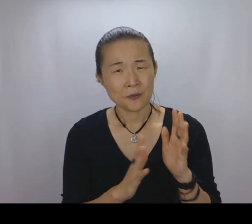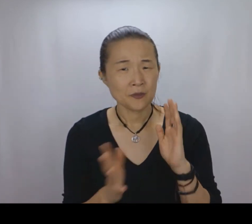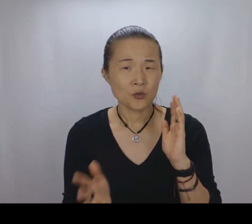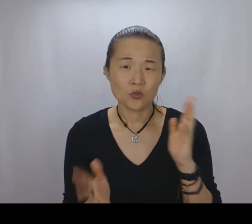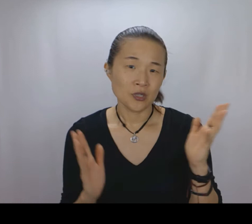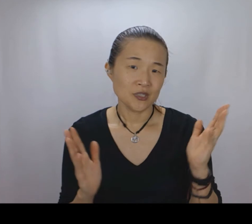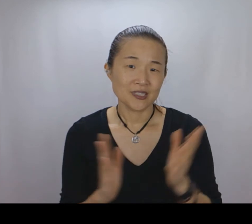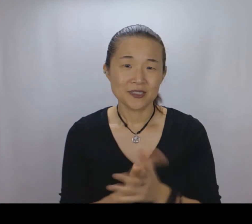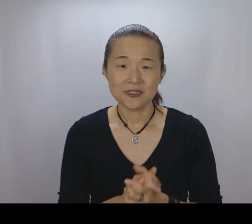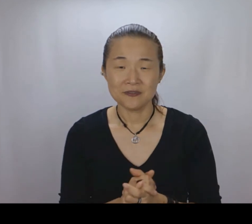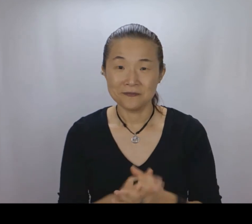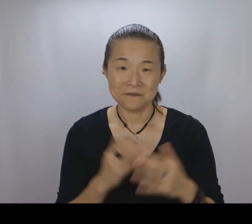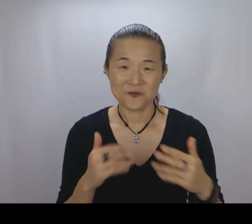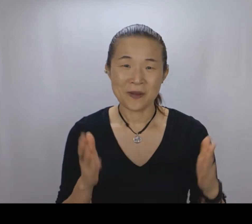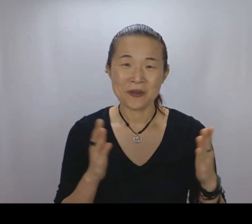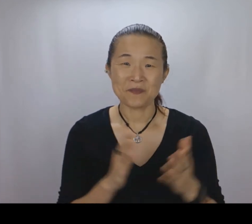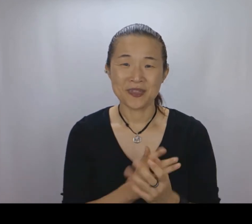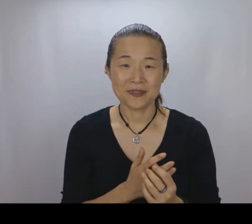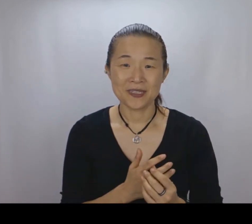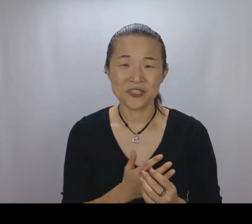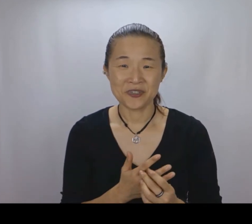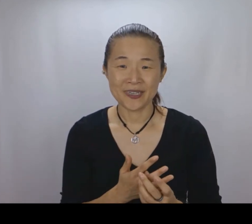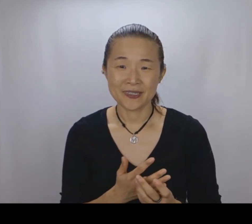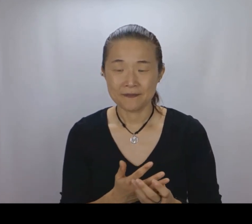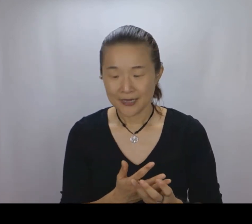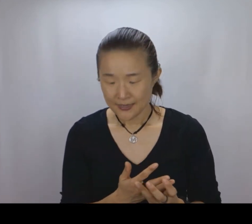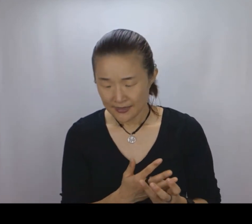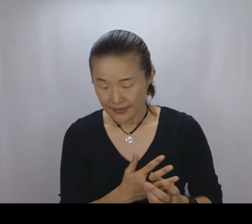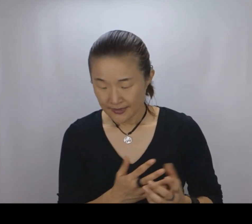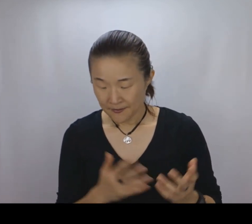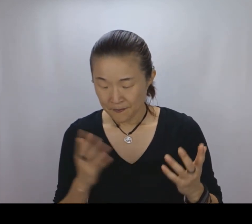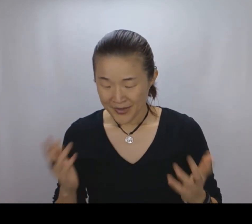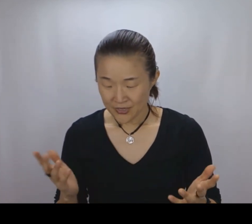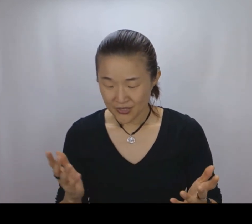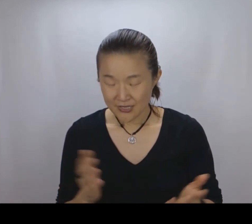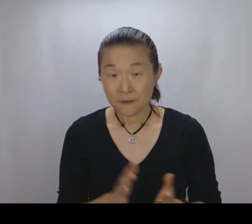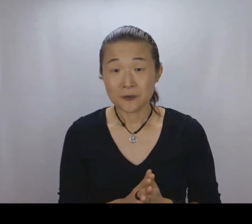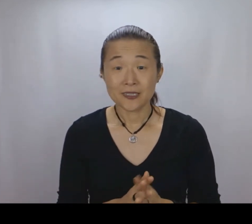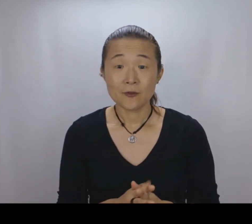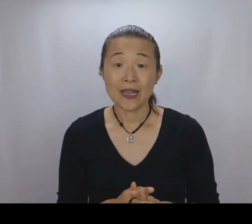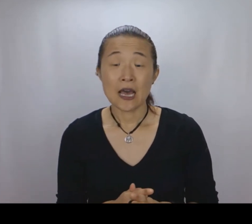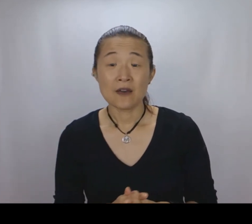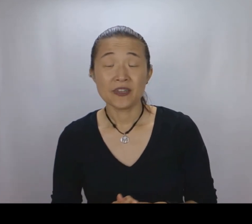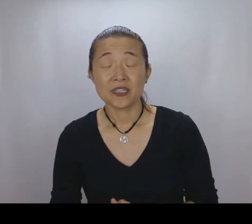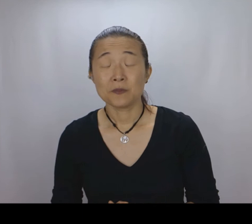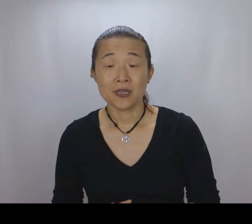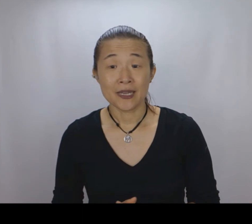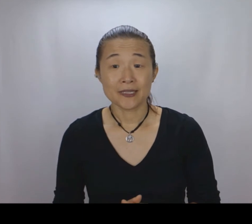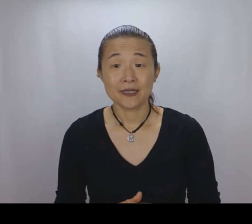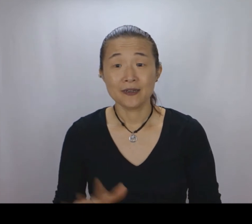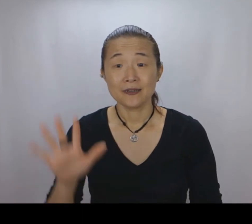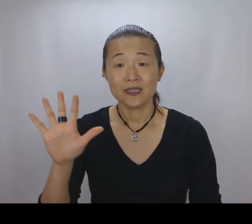and a couple of more words to wrap up this unit. So, manners, first thing we have is polite.